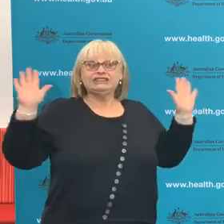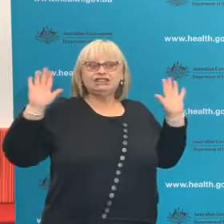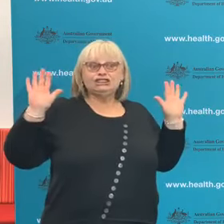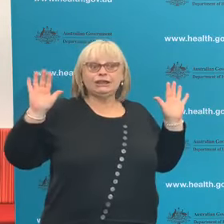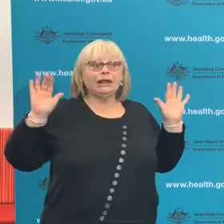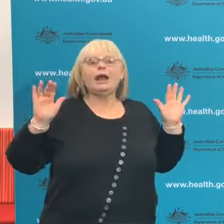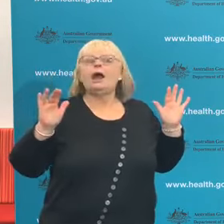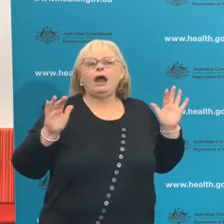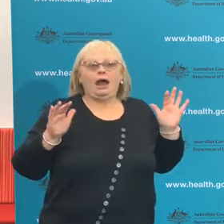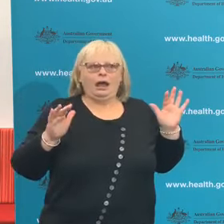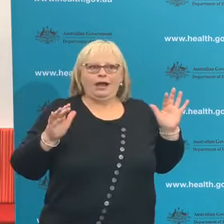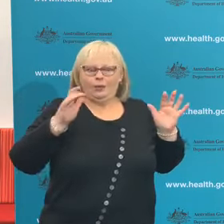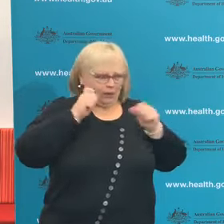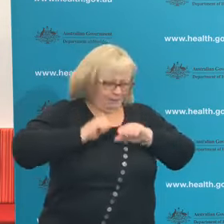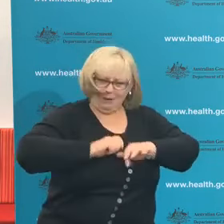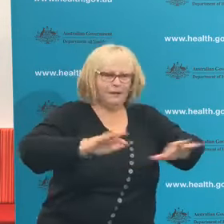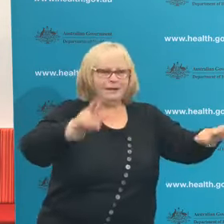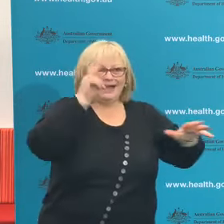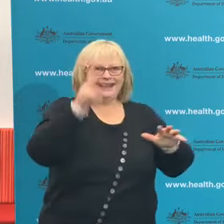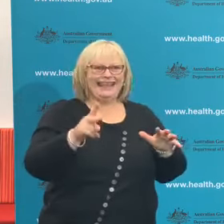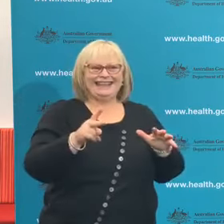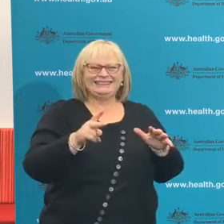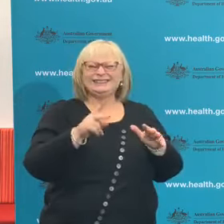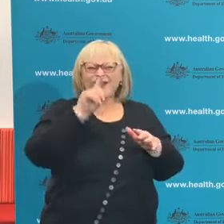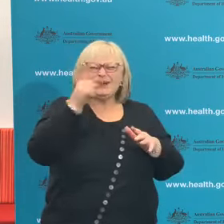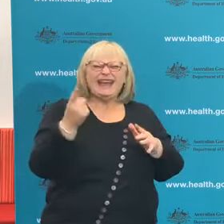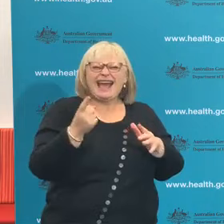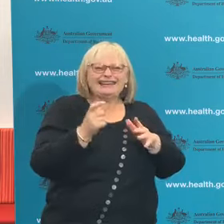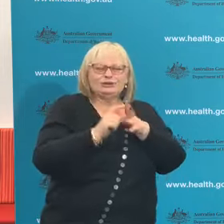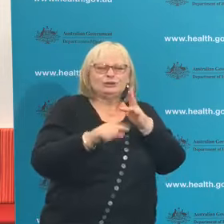months until after you have released measures. So, we're in very a